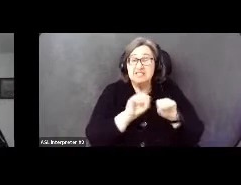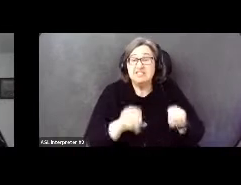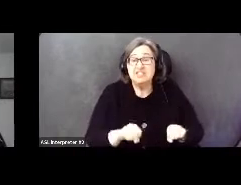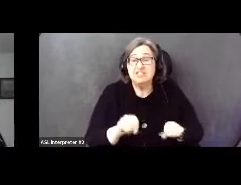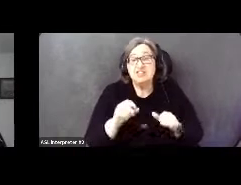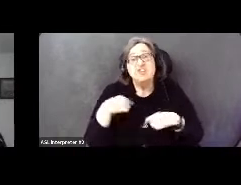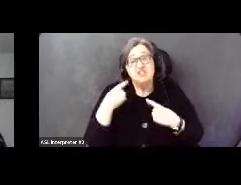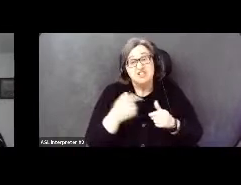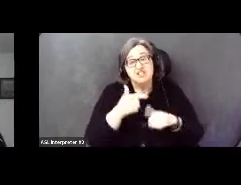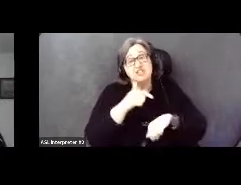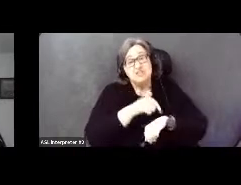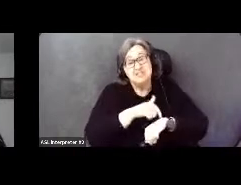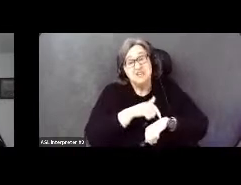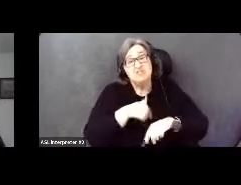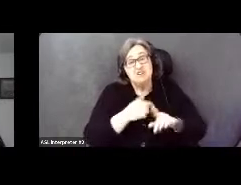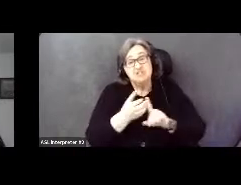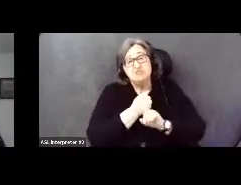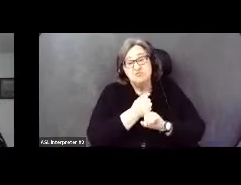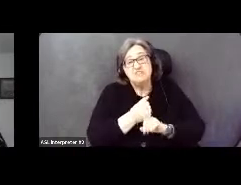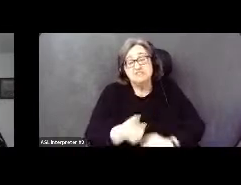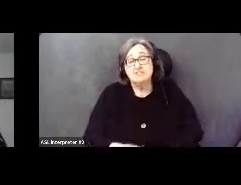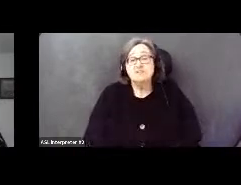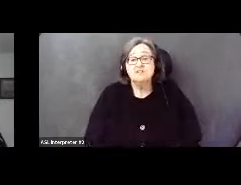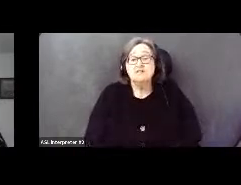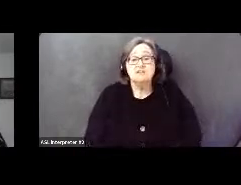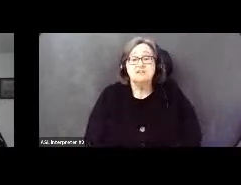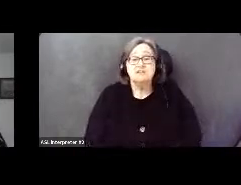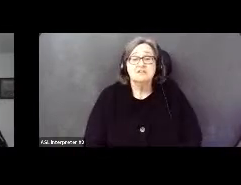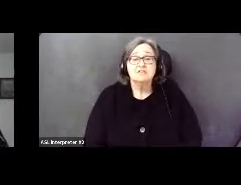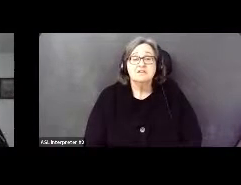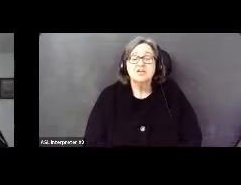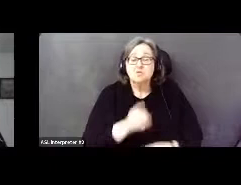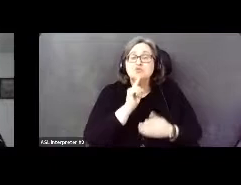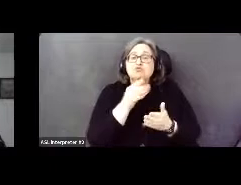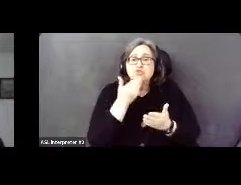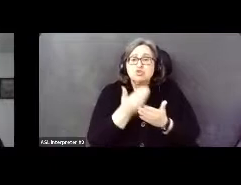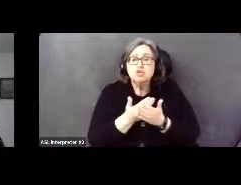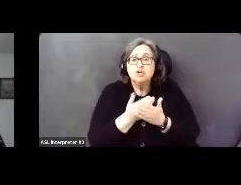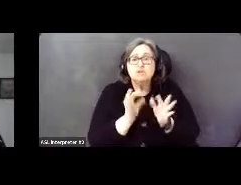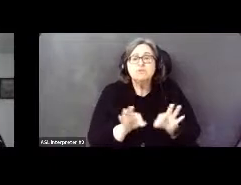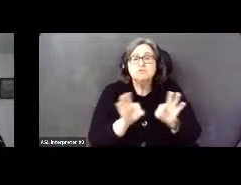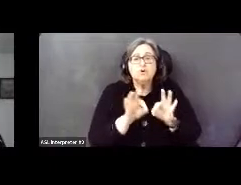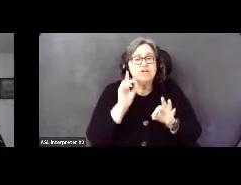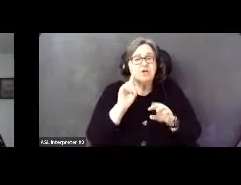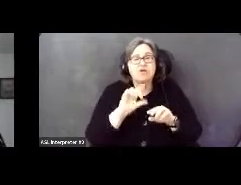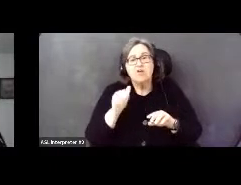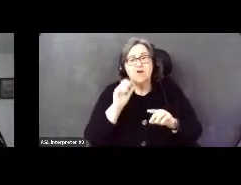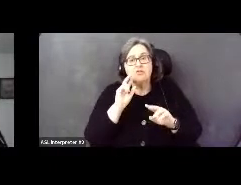good. It was good, because it was important to hear the other side too. I realize this